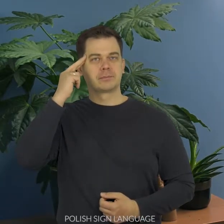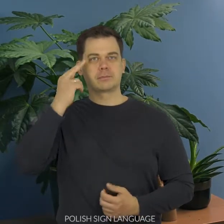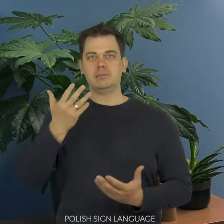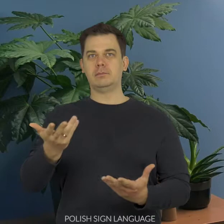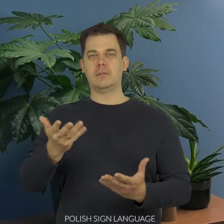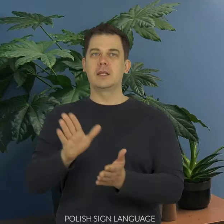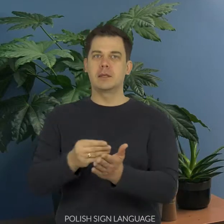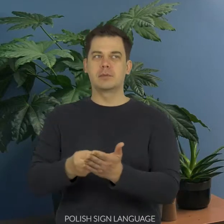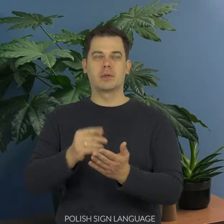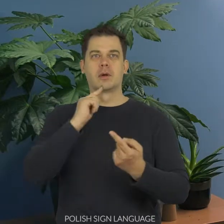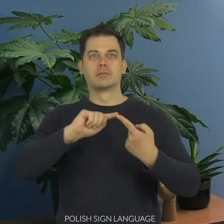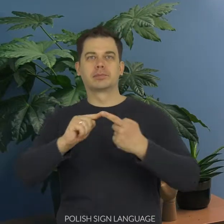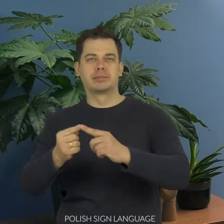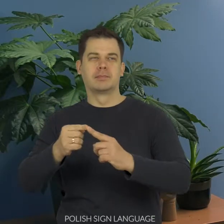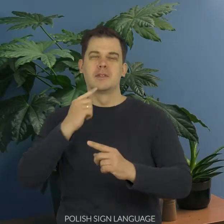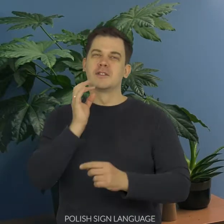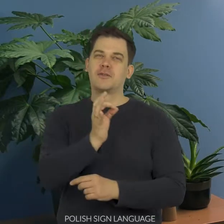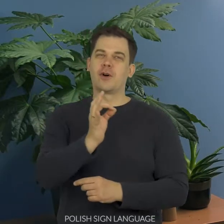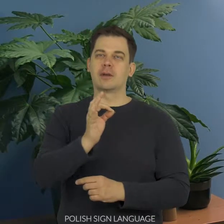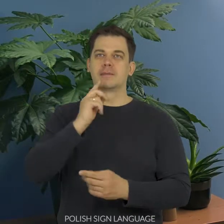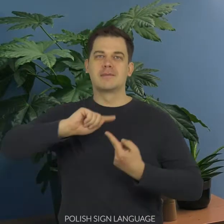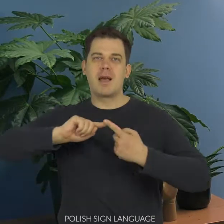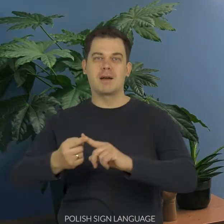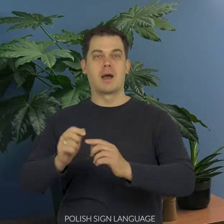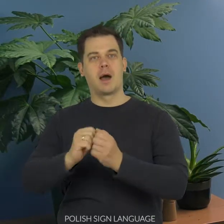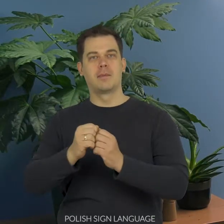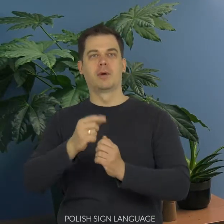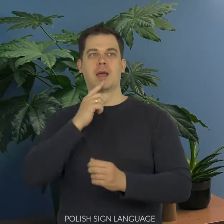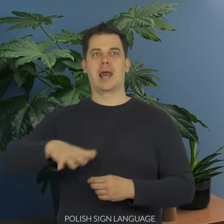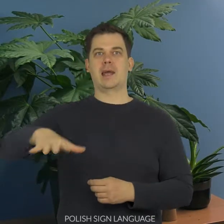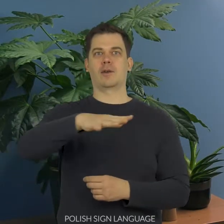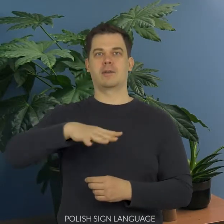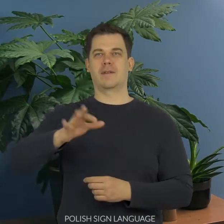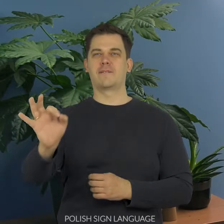And what about understanding slang, colloquial language or regionalisms.